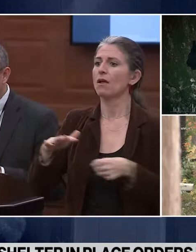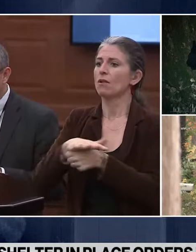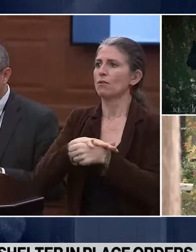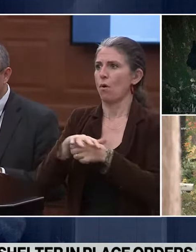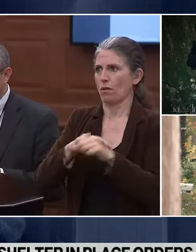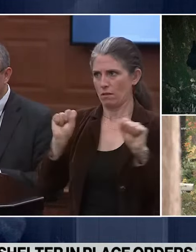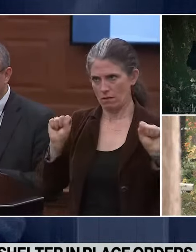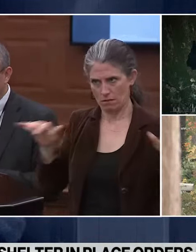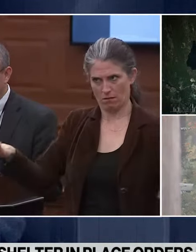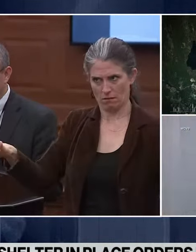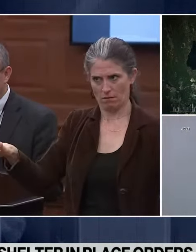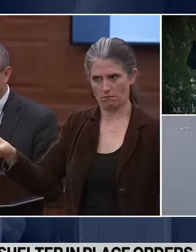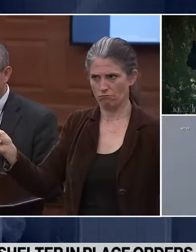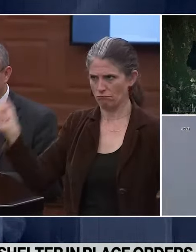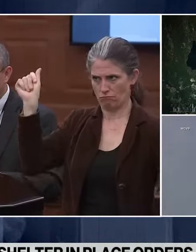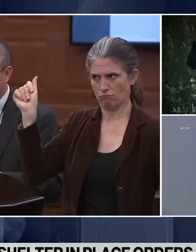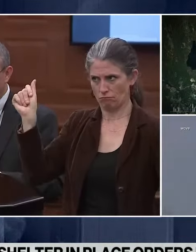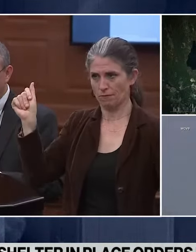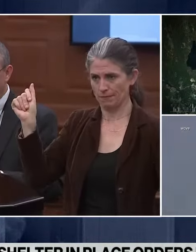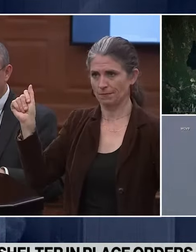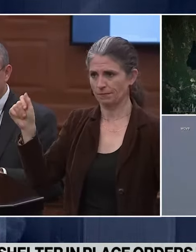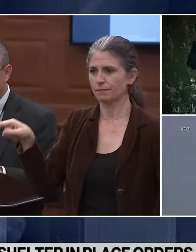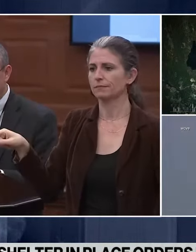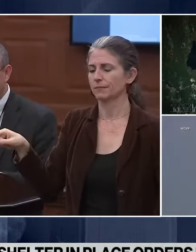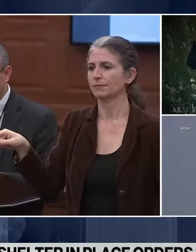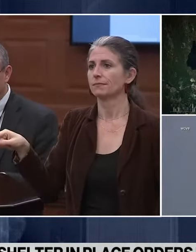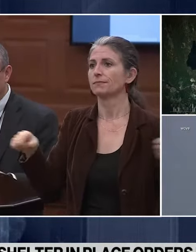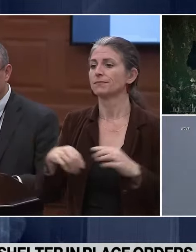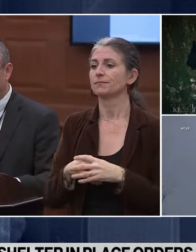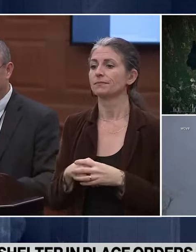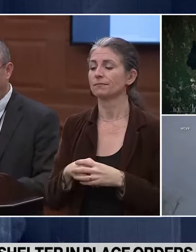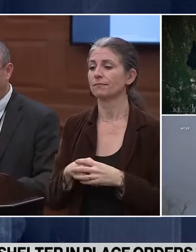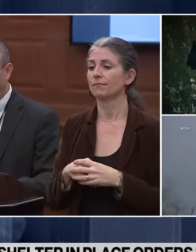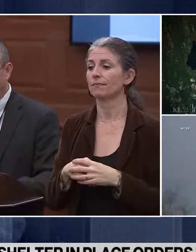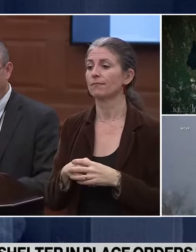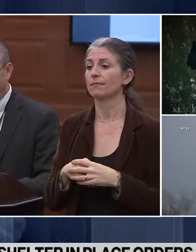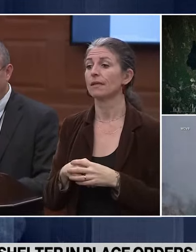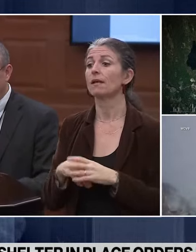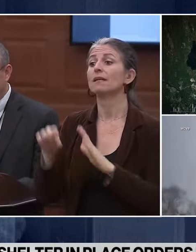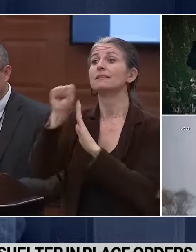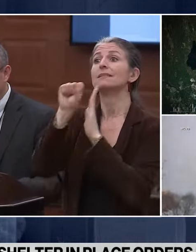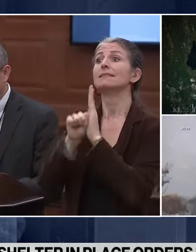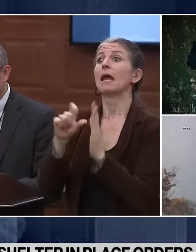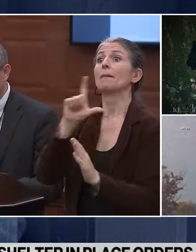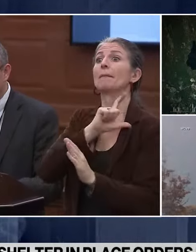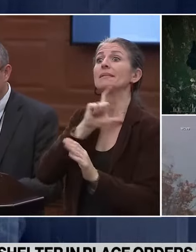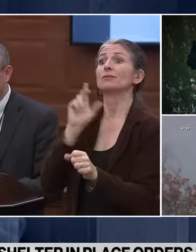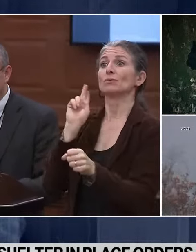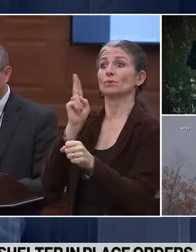AND THEN PEOPLE ARE JUST SHOWING UP FROM THE POLICE DEPARTMENT AND OTHER LOCATIONS.